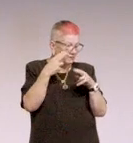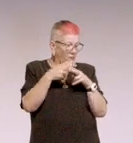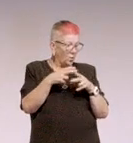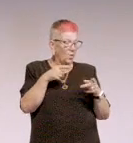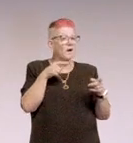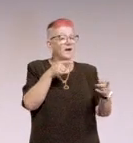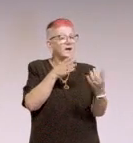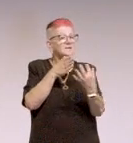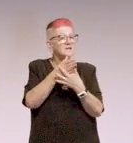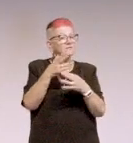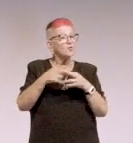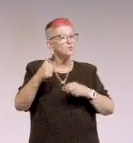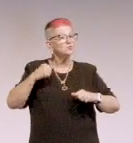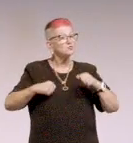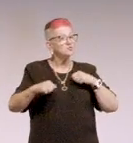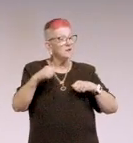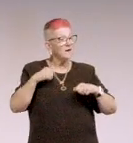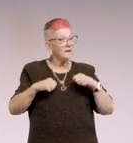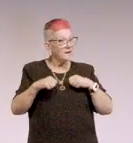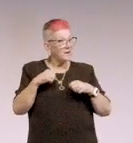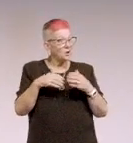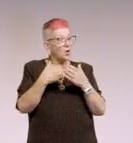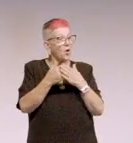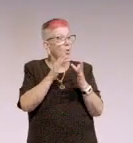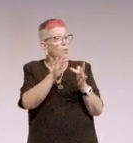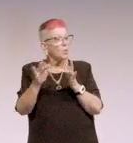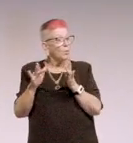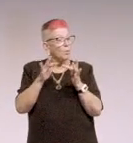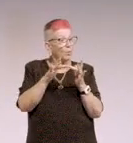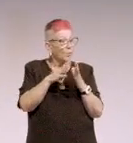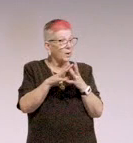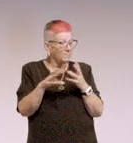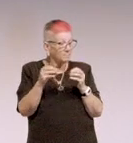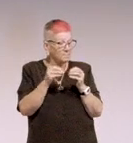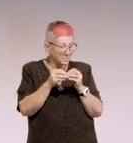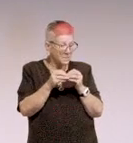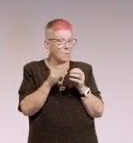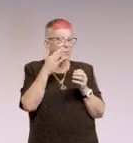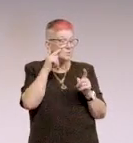that is training these days in web, so, when you see the button, which